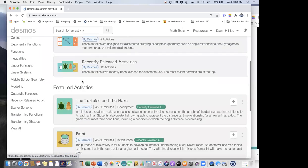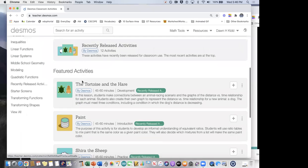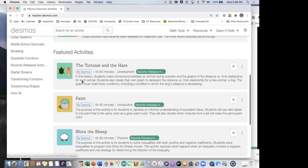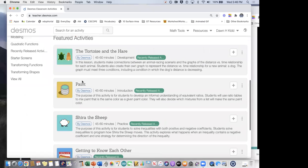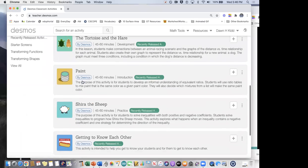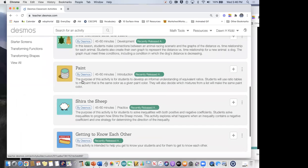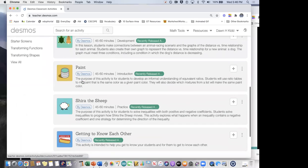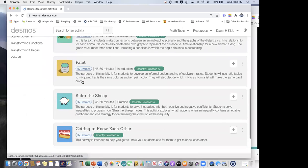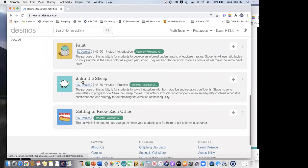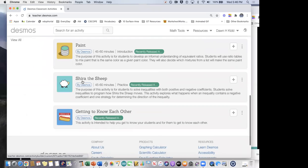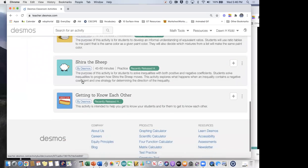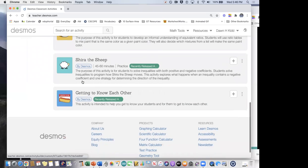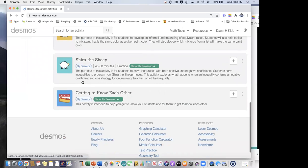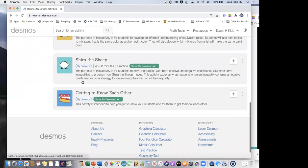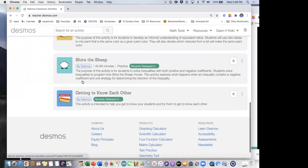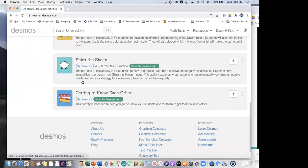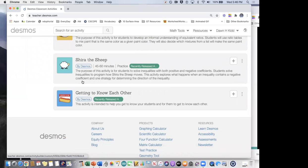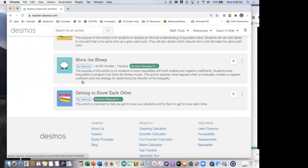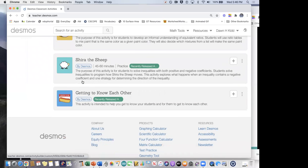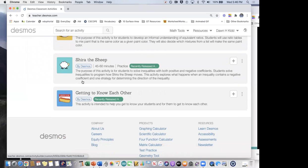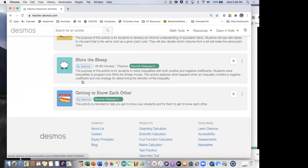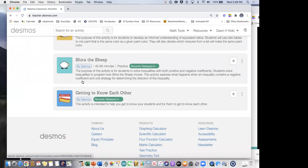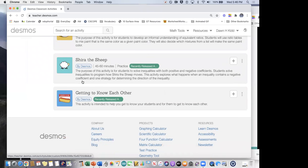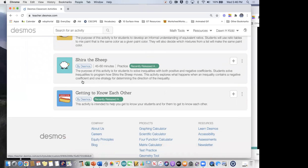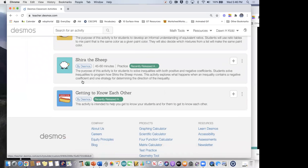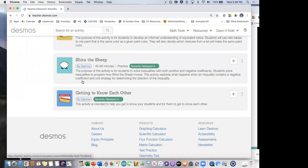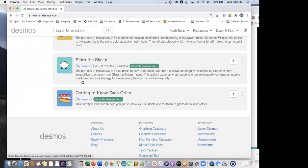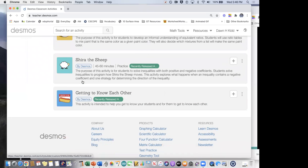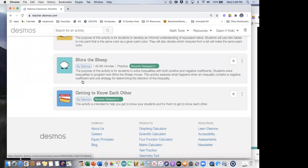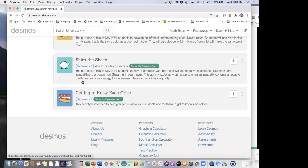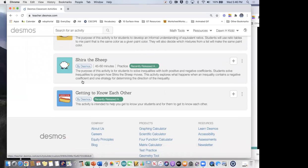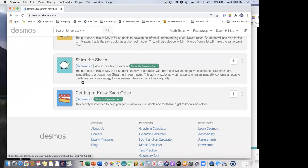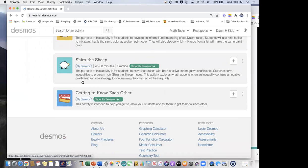so they can either type their answers they can record their answers and then upload them they can